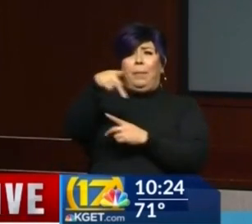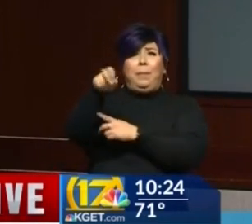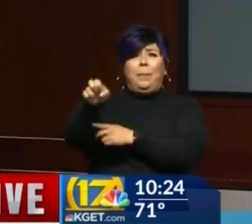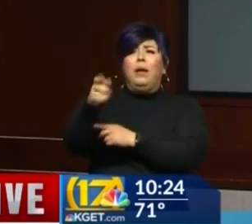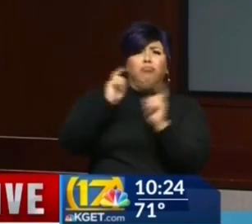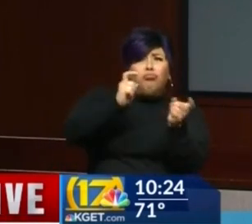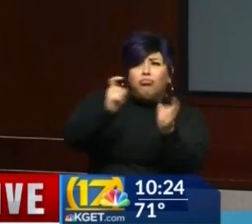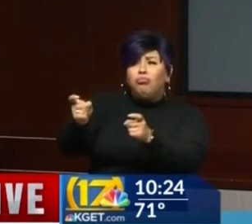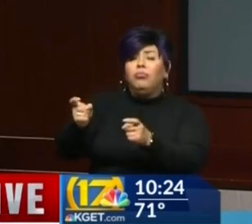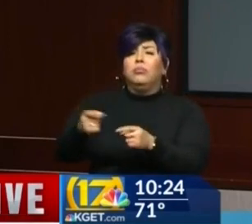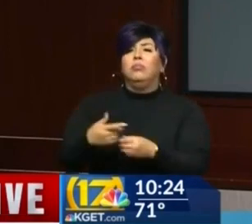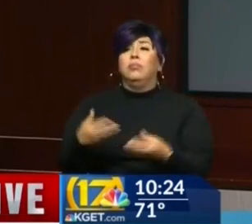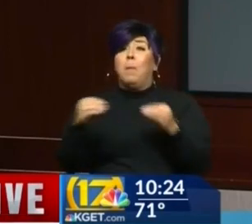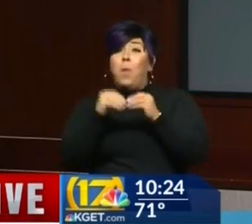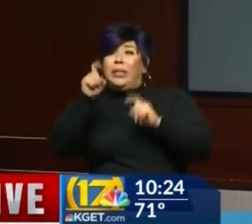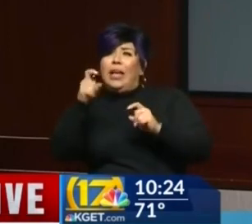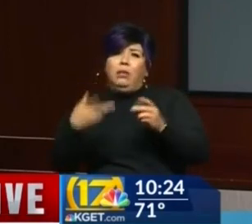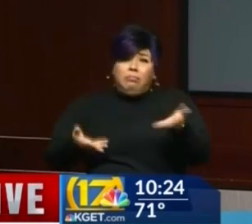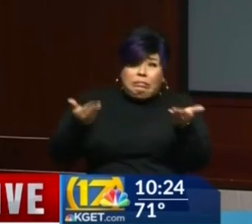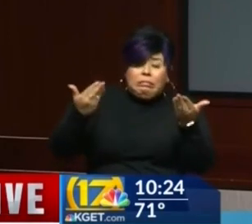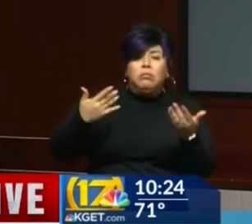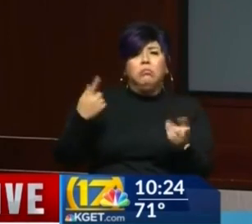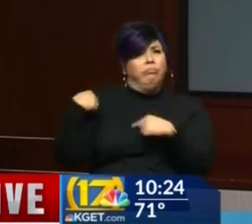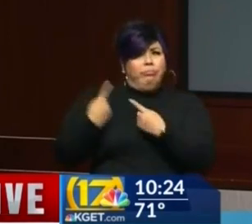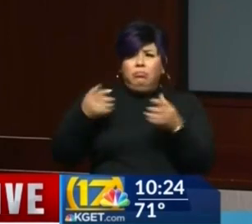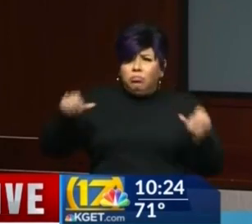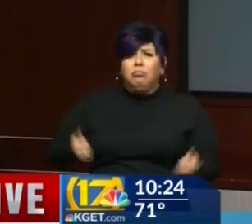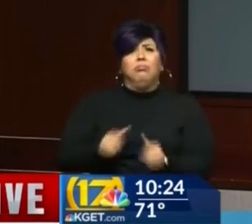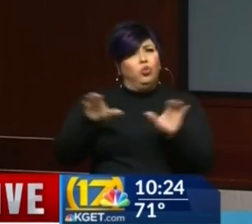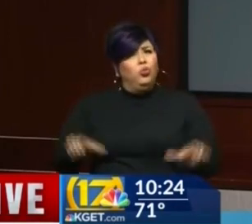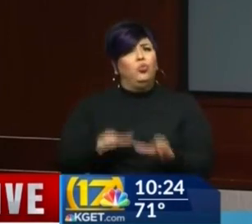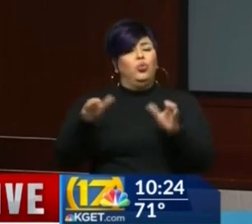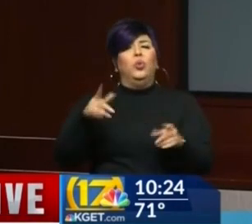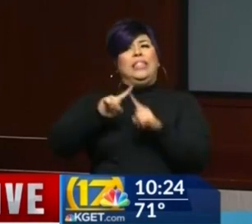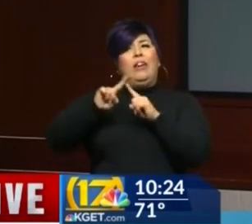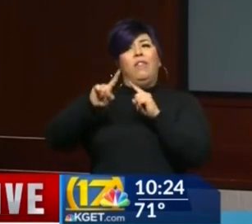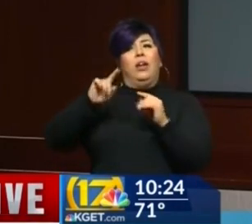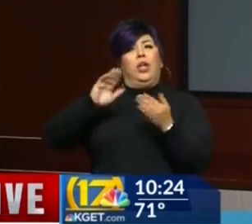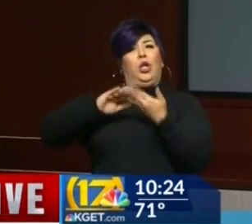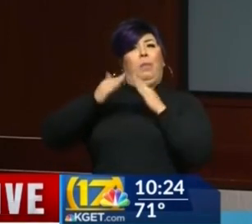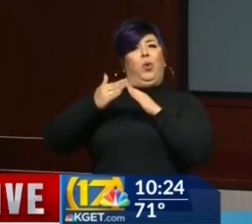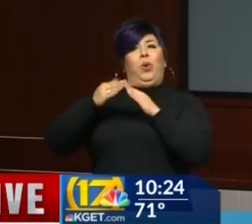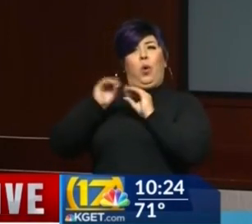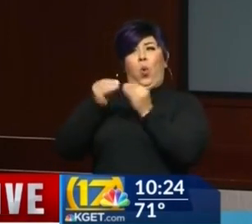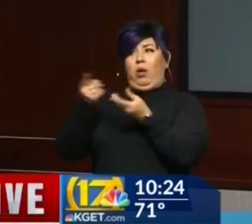IMPACT ALSO OUR AWARENESS EFFORTS US TRYING TO LINK PPE TO INDIVIDUALS WITHIN OUR